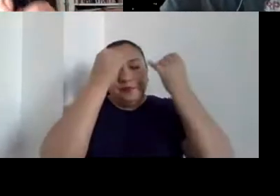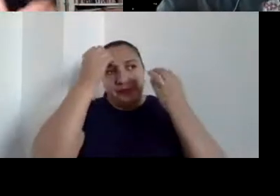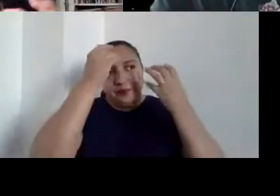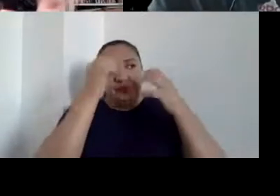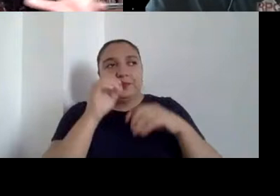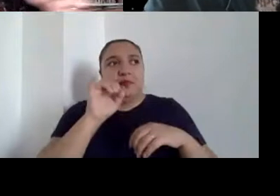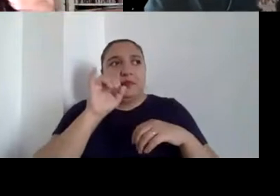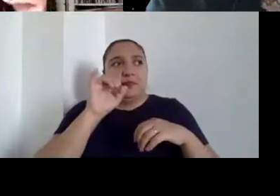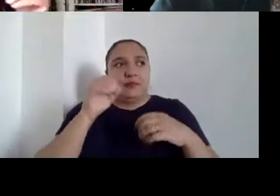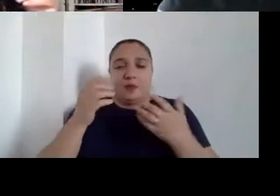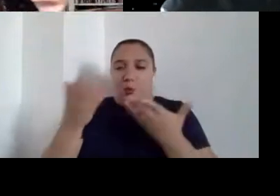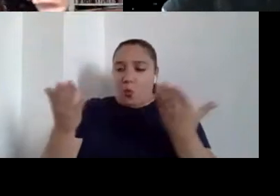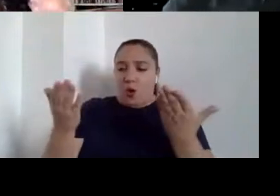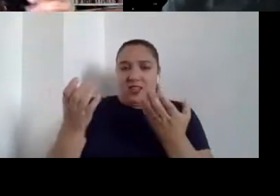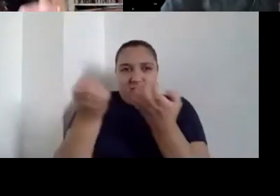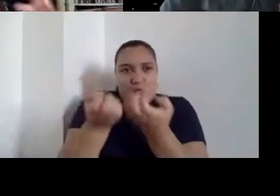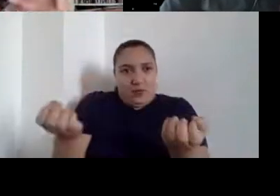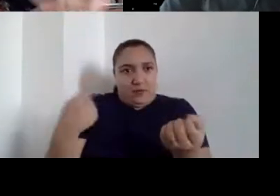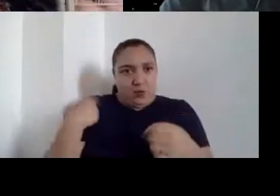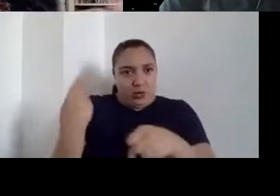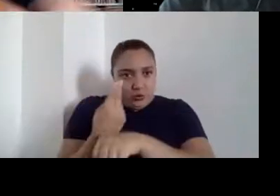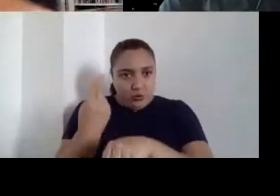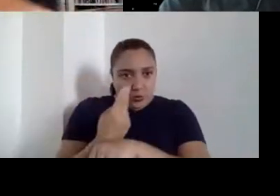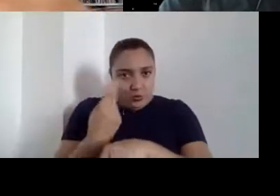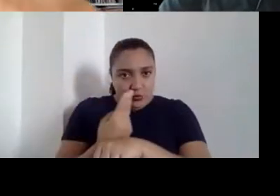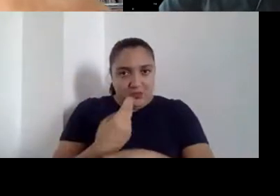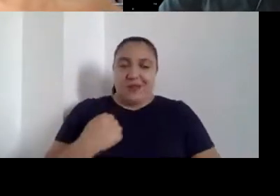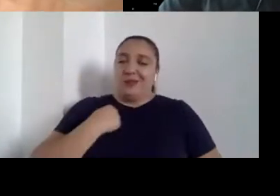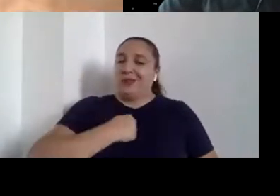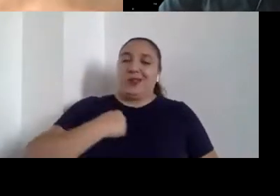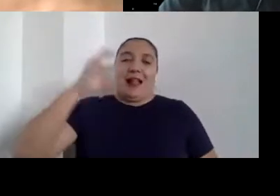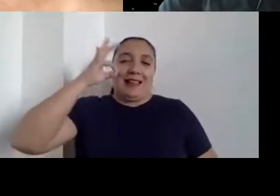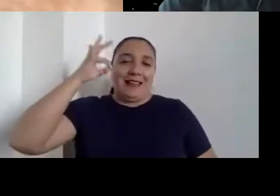we use are being -- sorry, my cat really likes coming on screen.